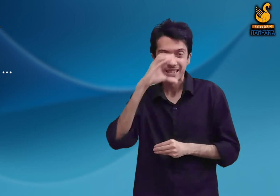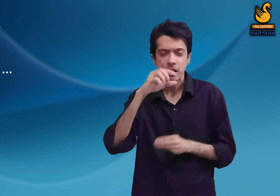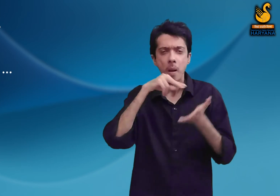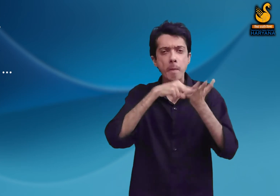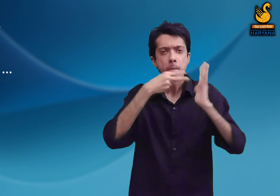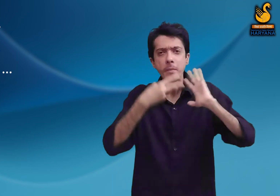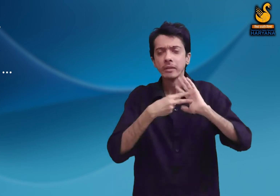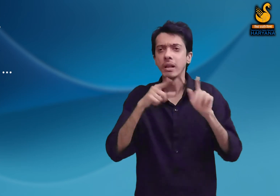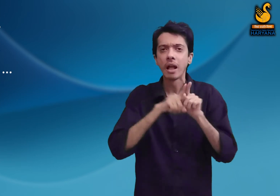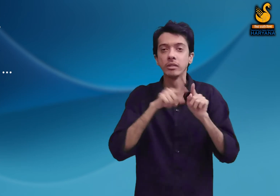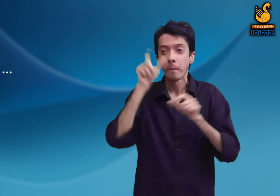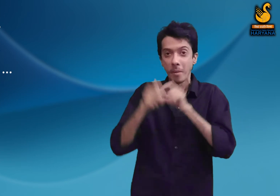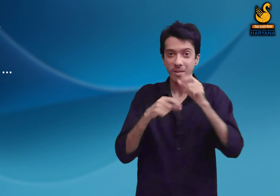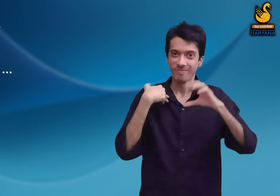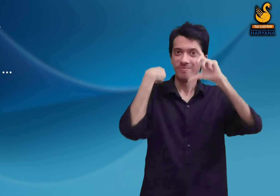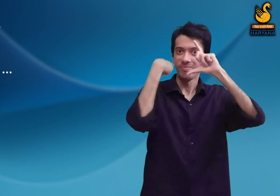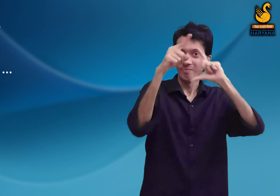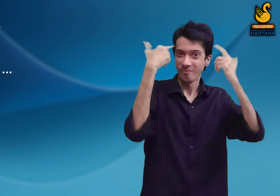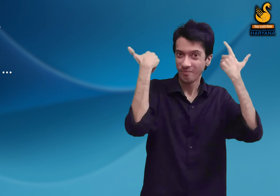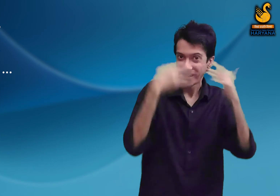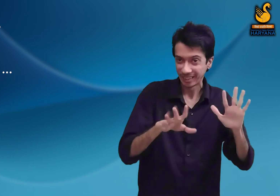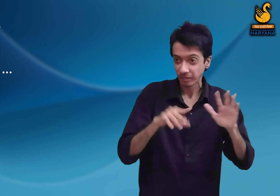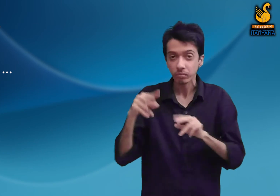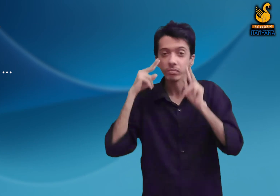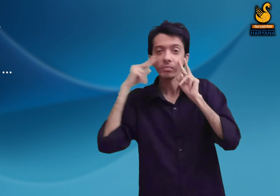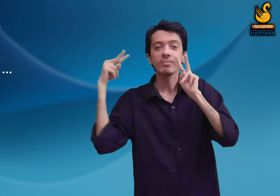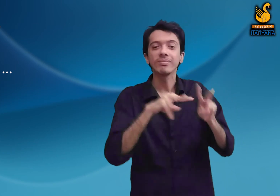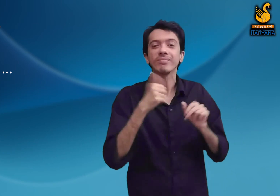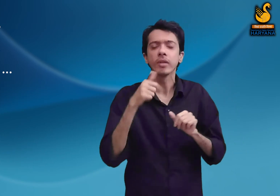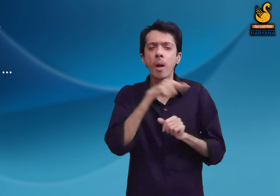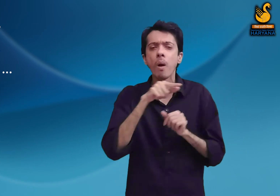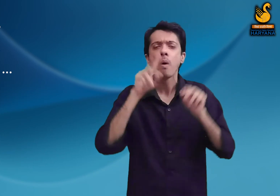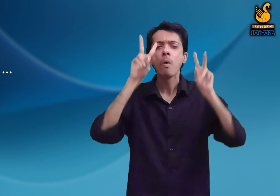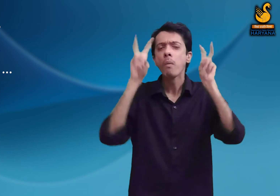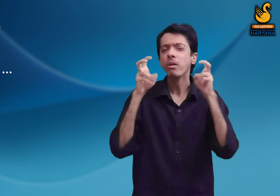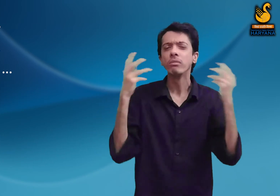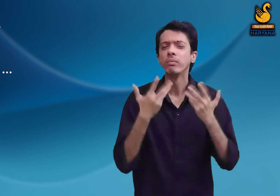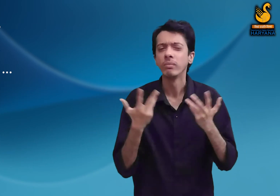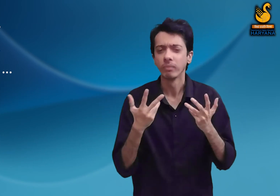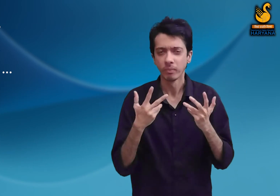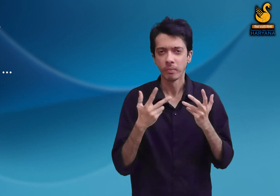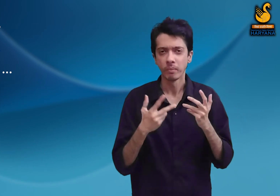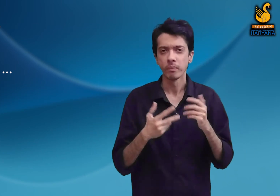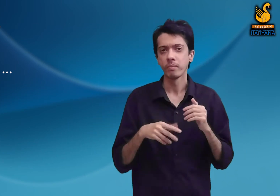BCC: When you put someone's email address in BCC, then those email addresses will not be seen by others.